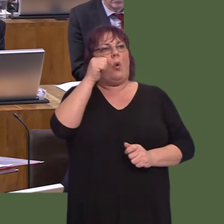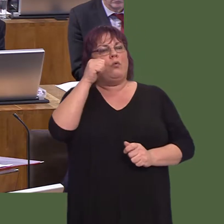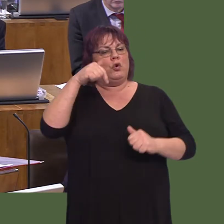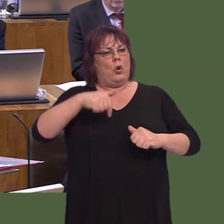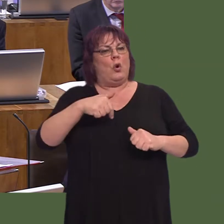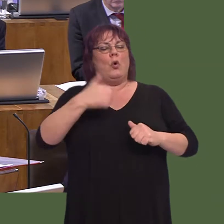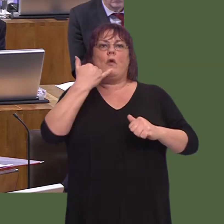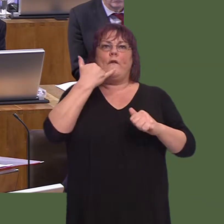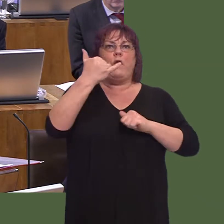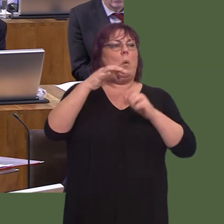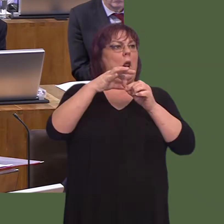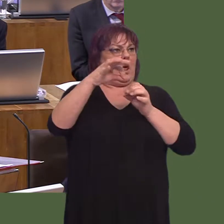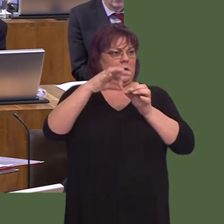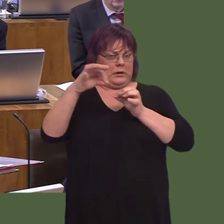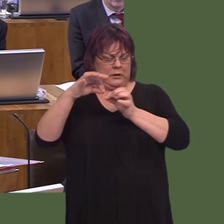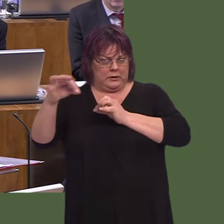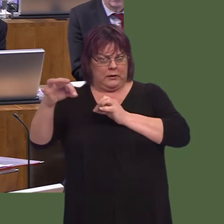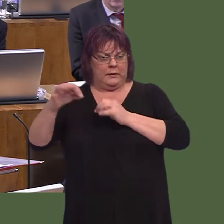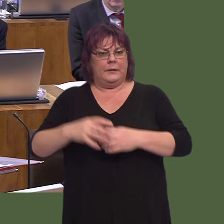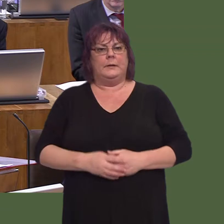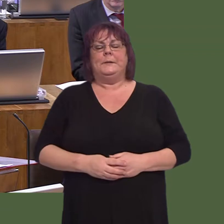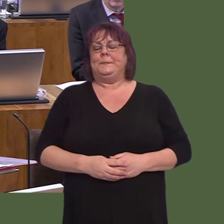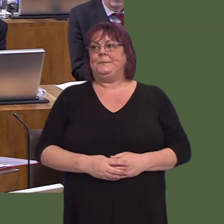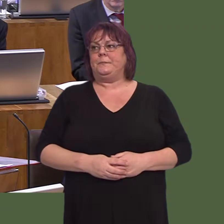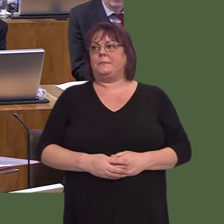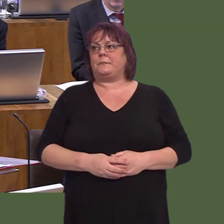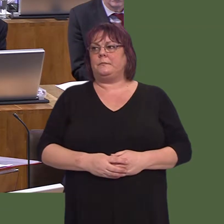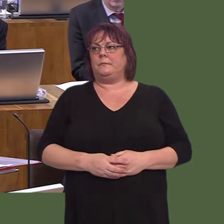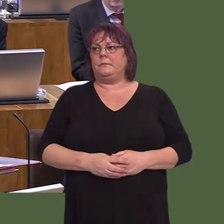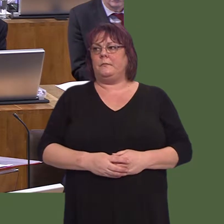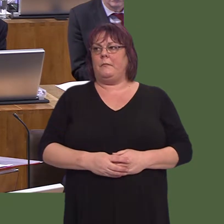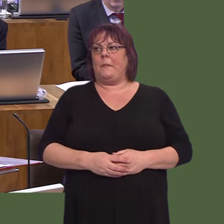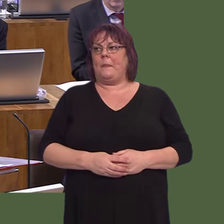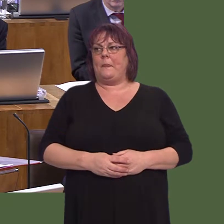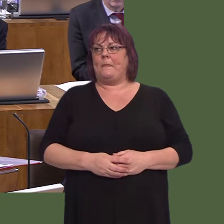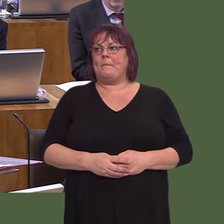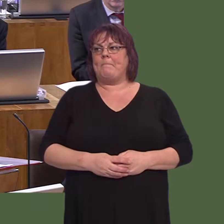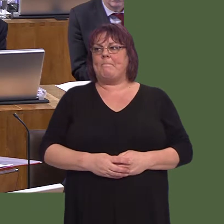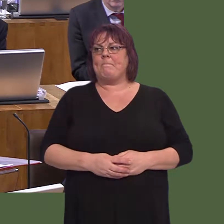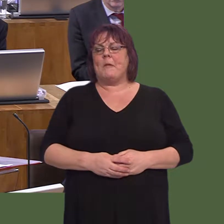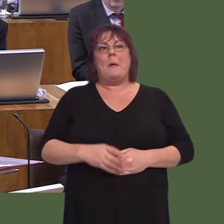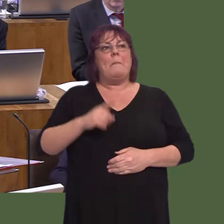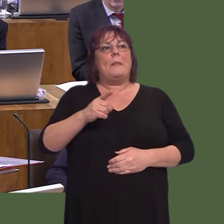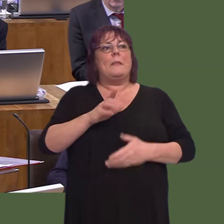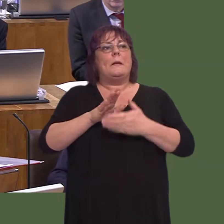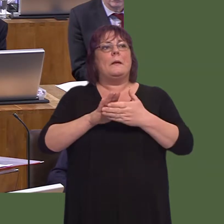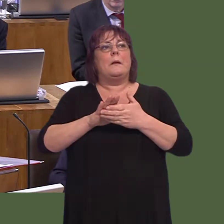that have been there for many years, and use that as an excuse not to progress with a stronger